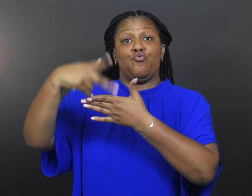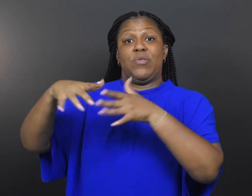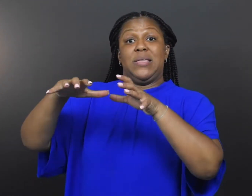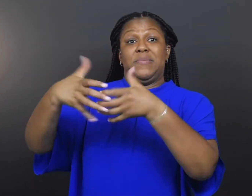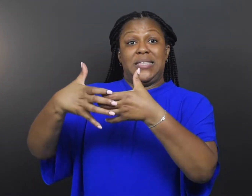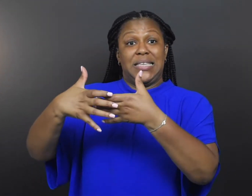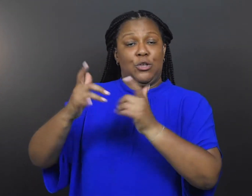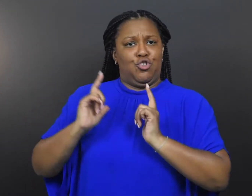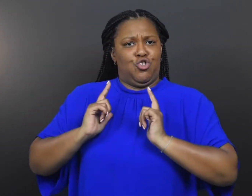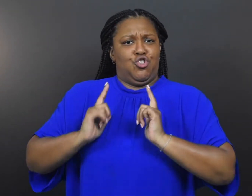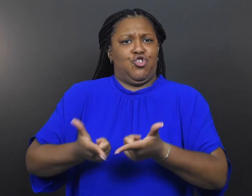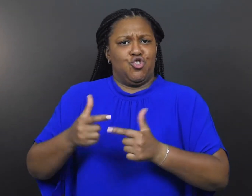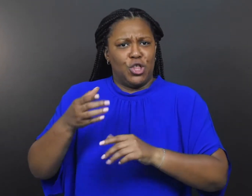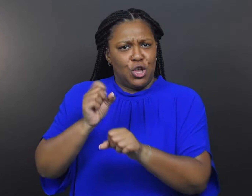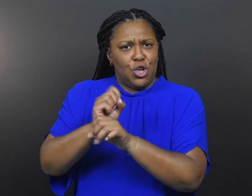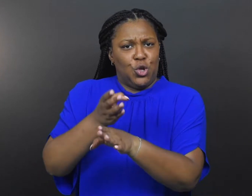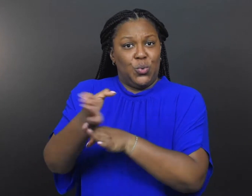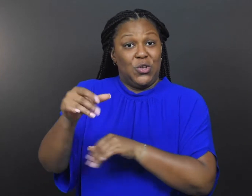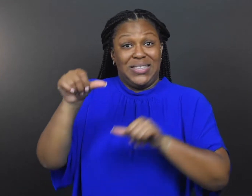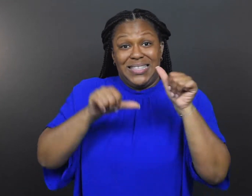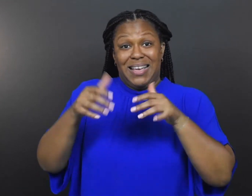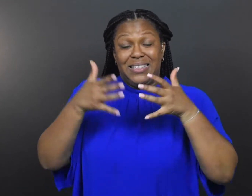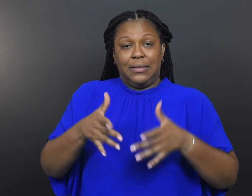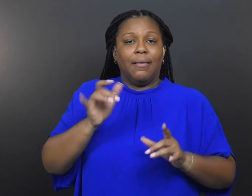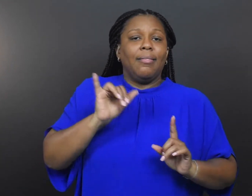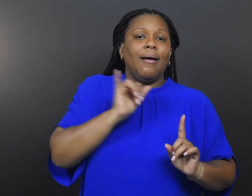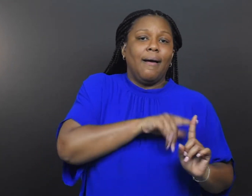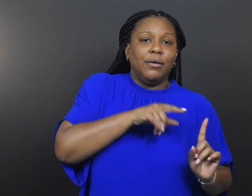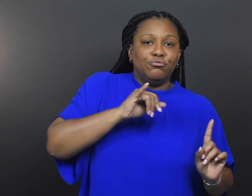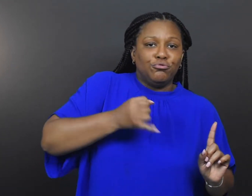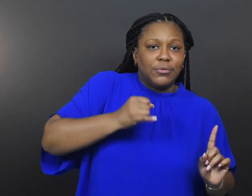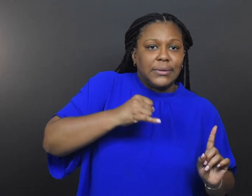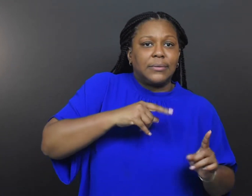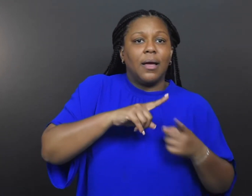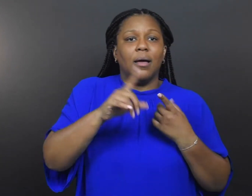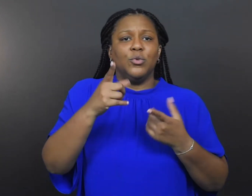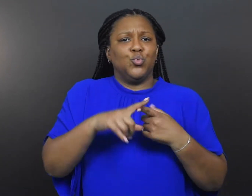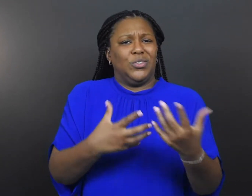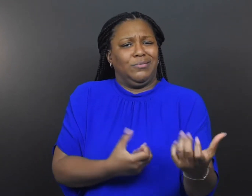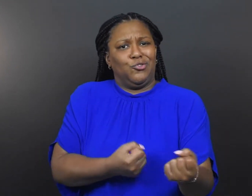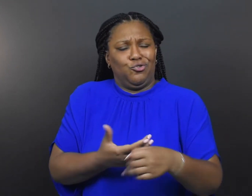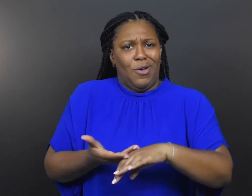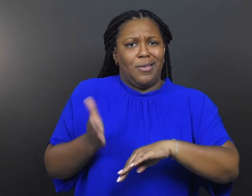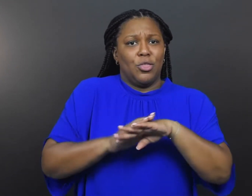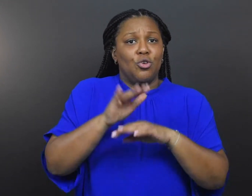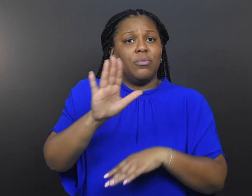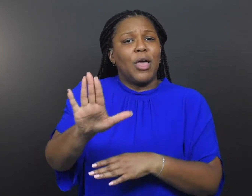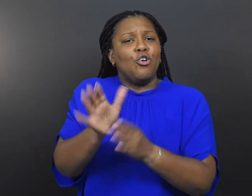early-career scientists like Jesica to strengthen their laboratory expertise and leadership skills.